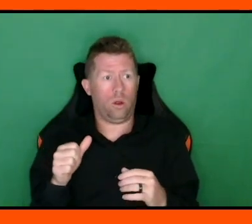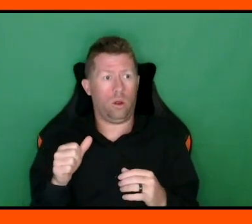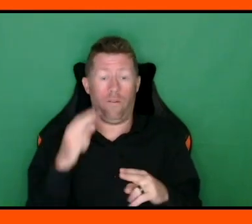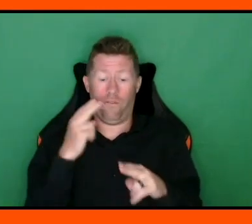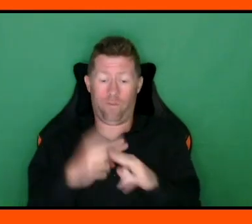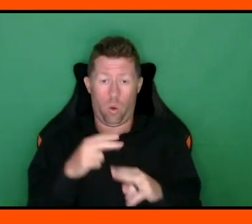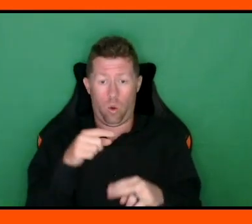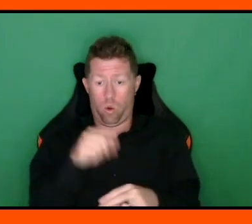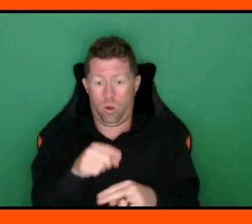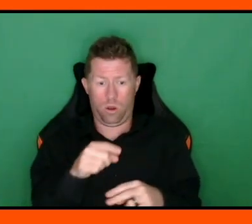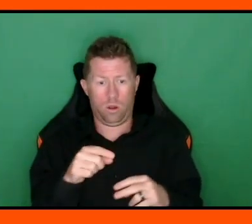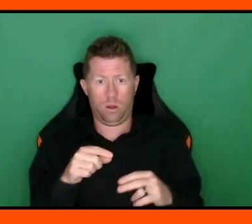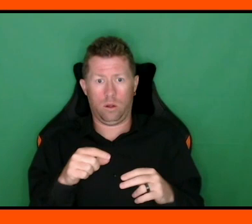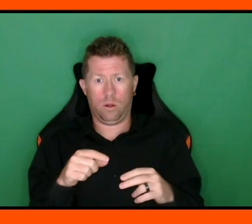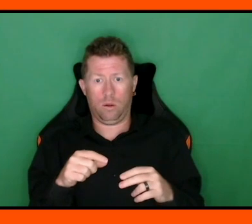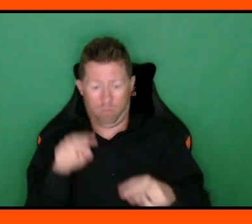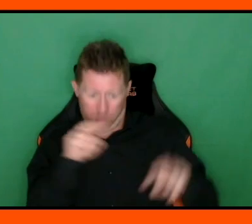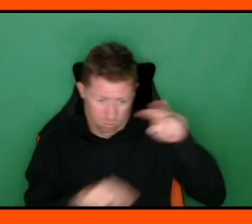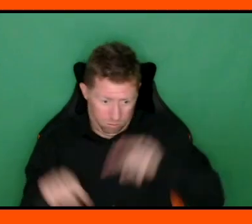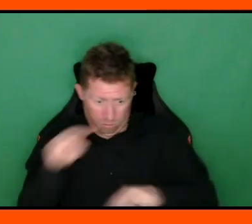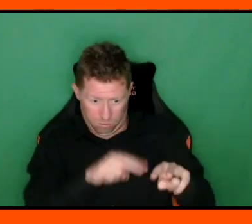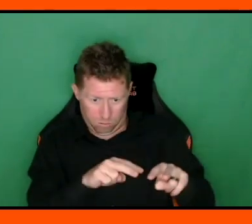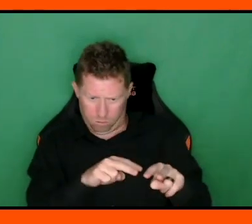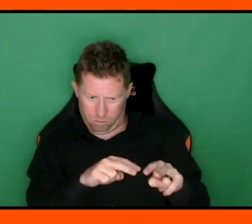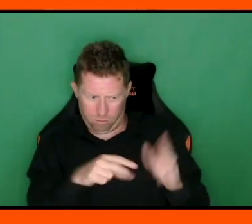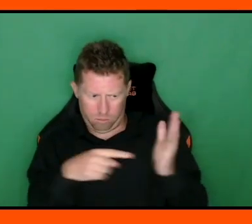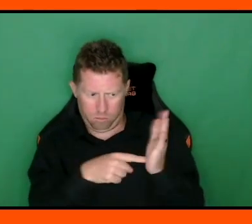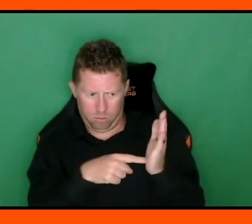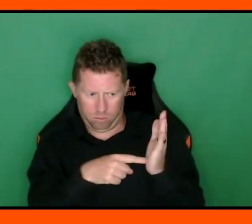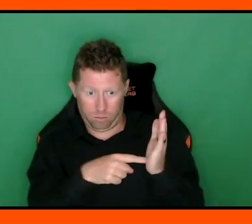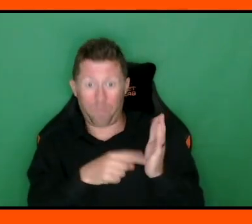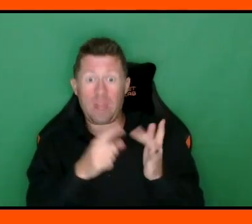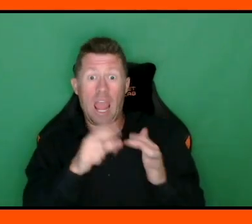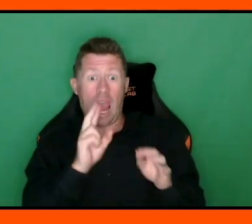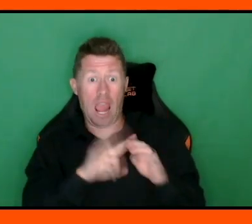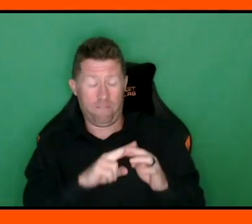in the review process to consider is what would the change in that assessment be over time.